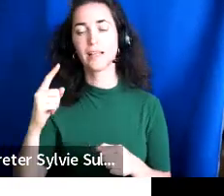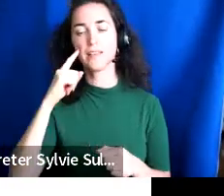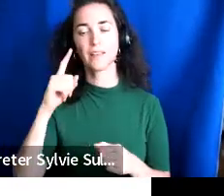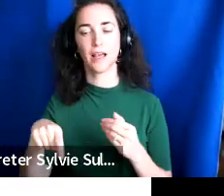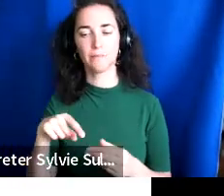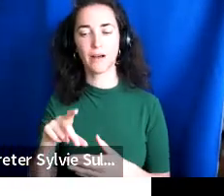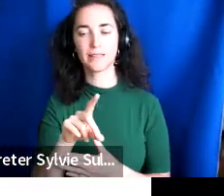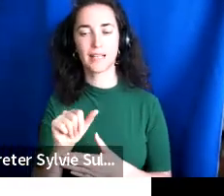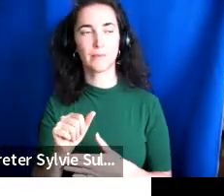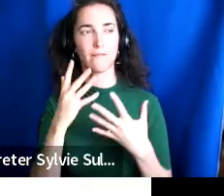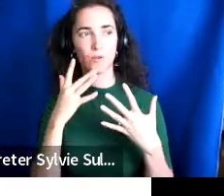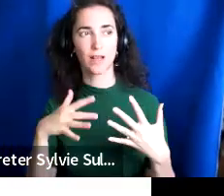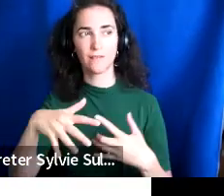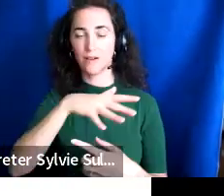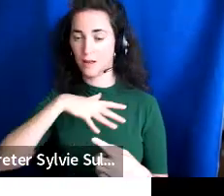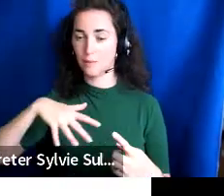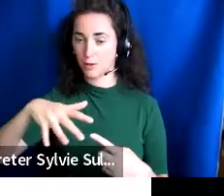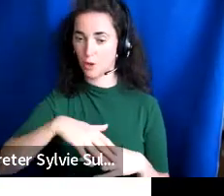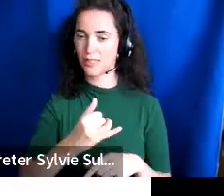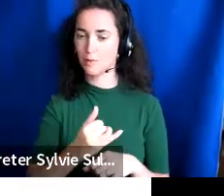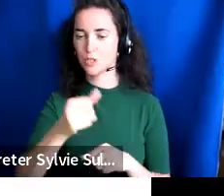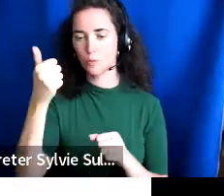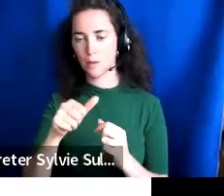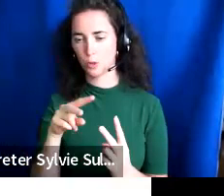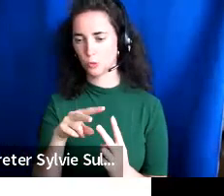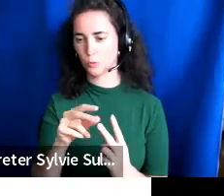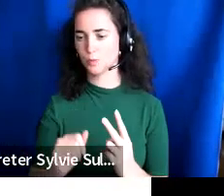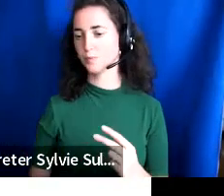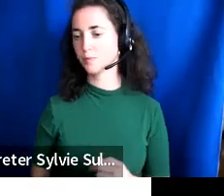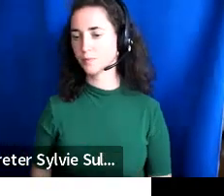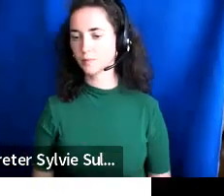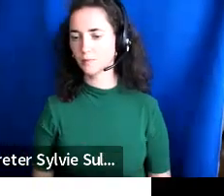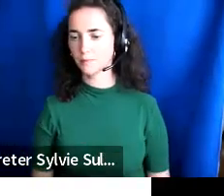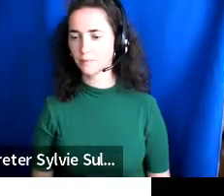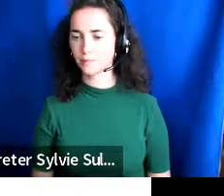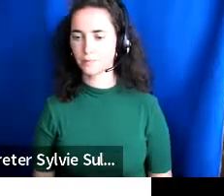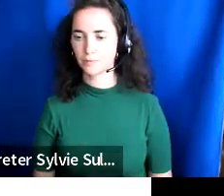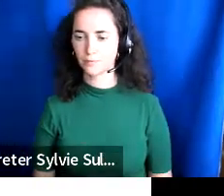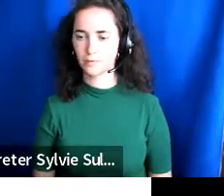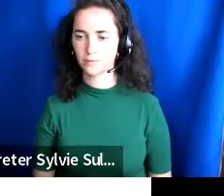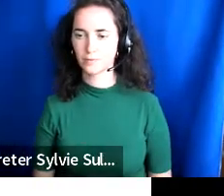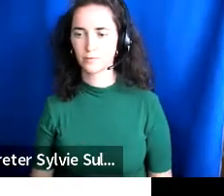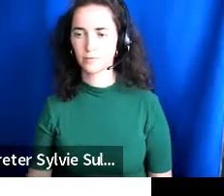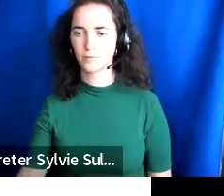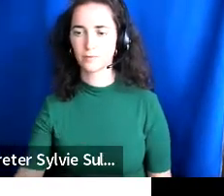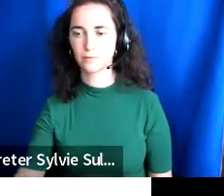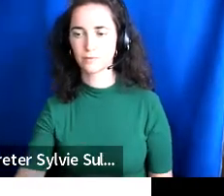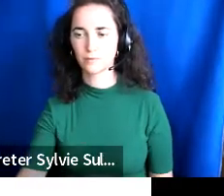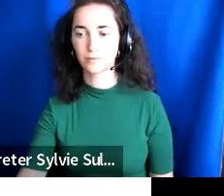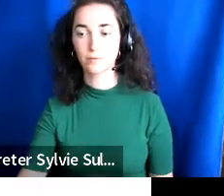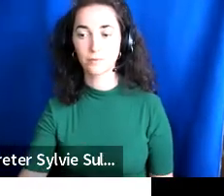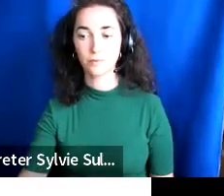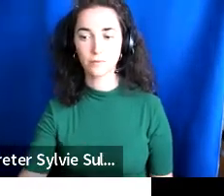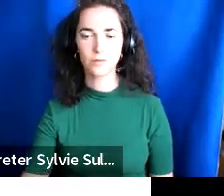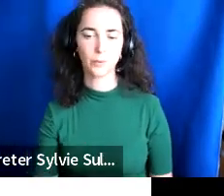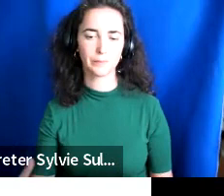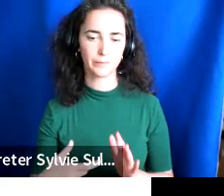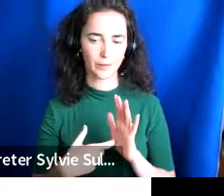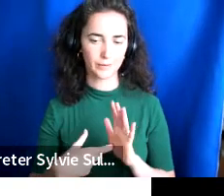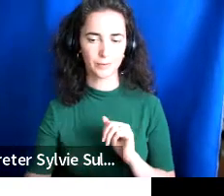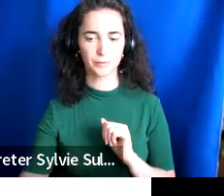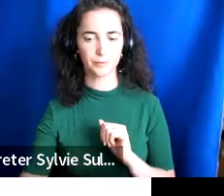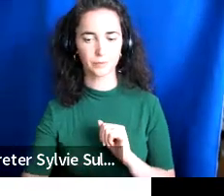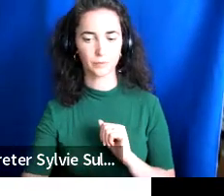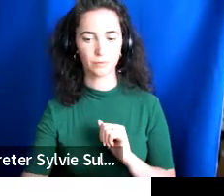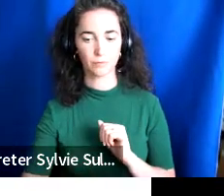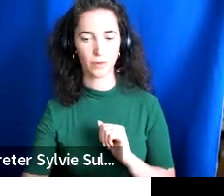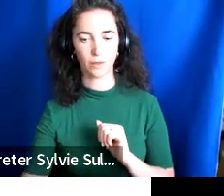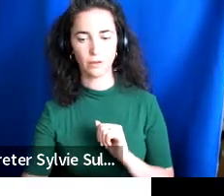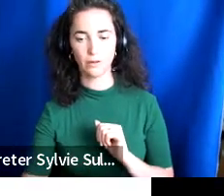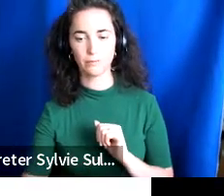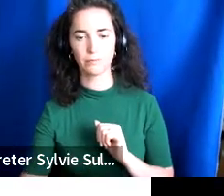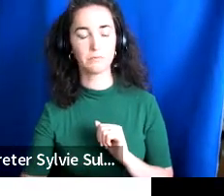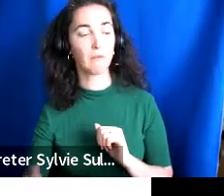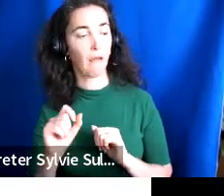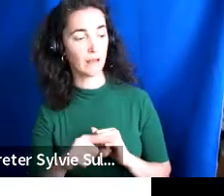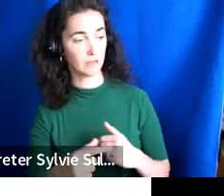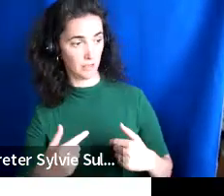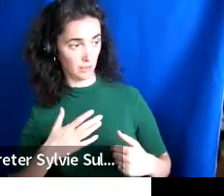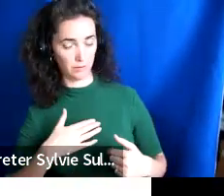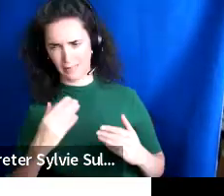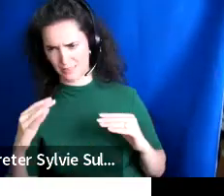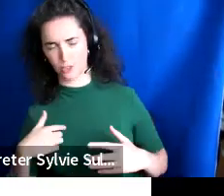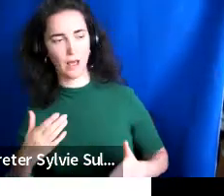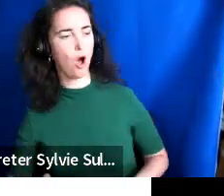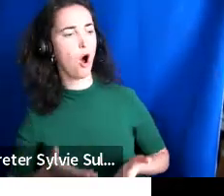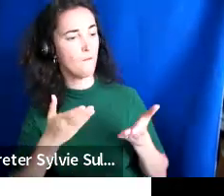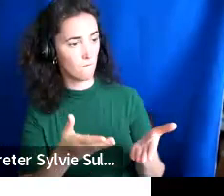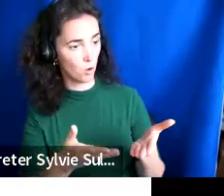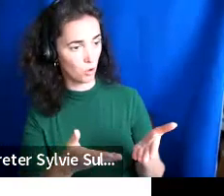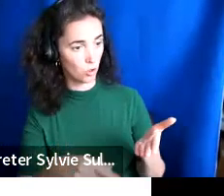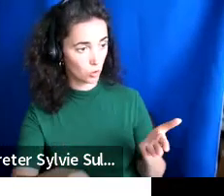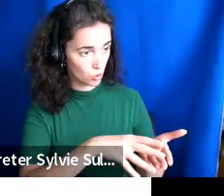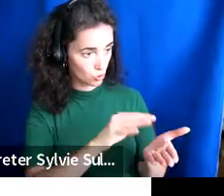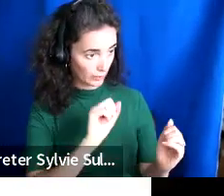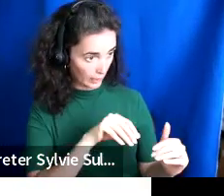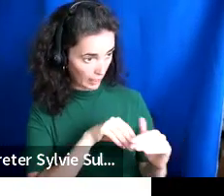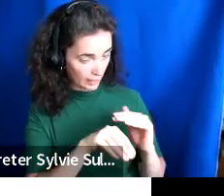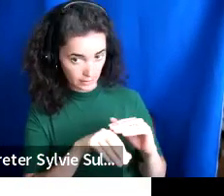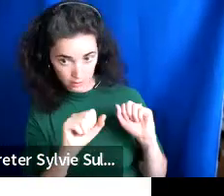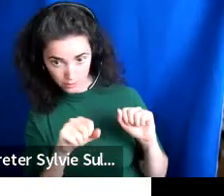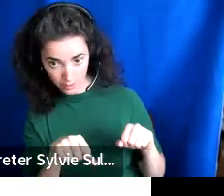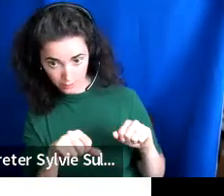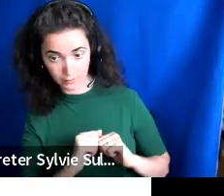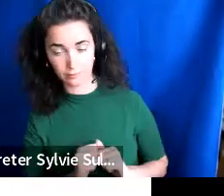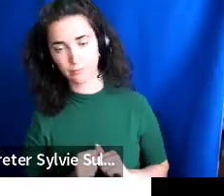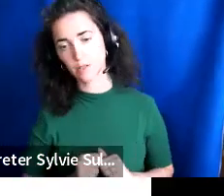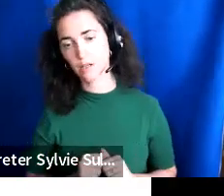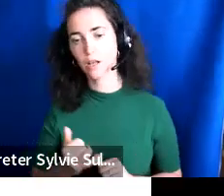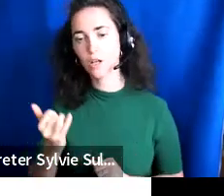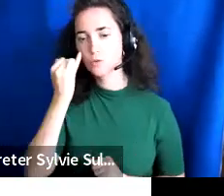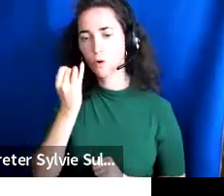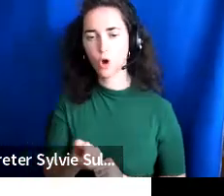And Barbara on campus so some of the we need to examine our is the student in need to access what I'm offering and number of services, but students is not able to access them.